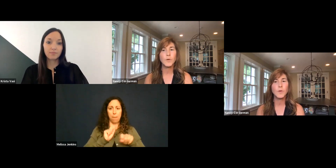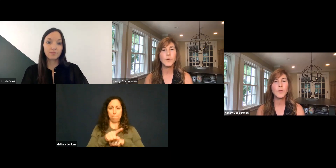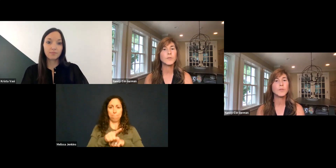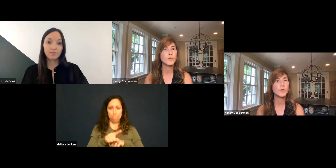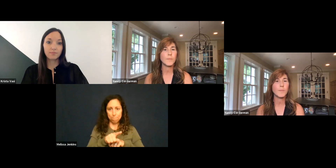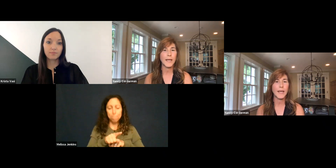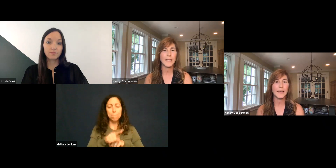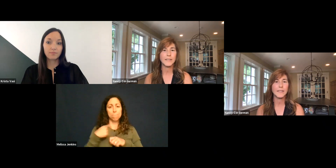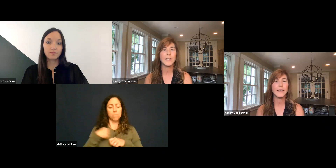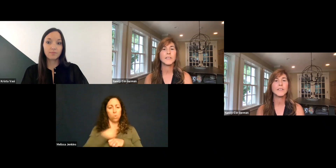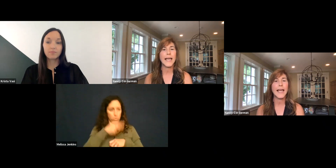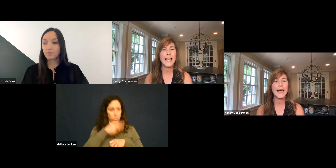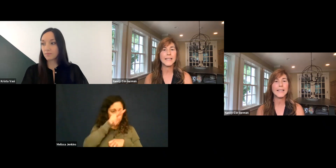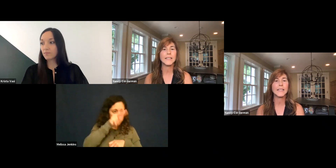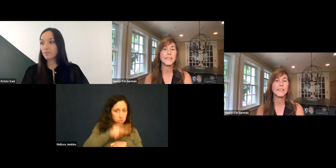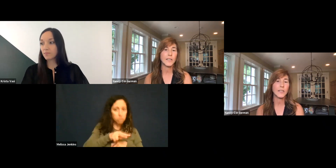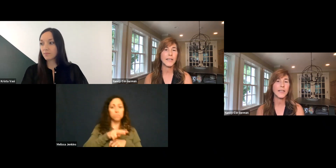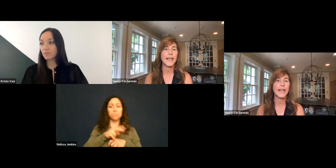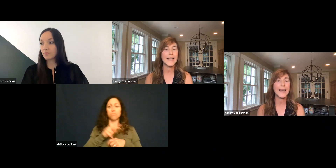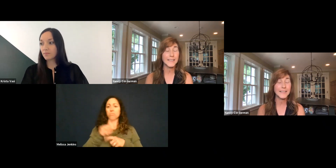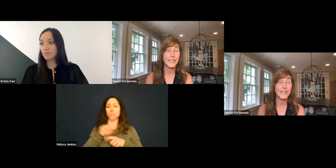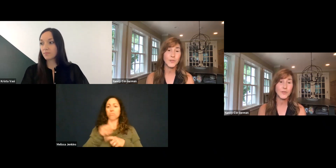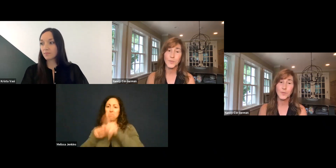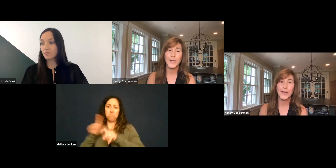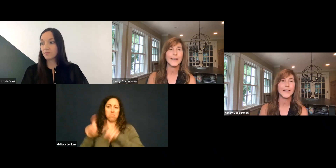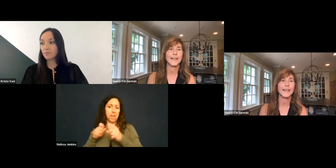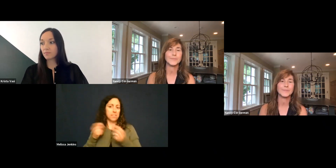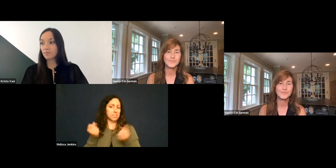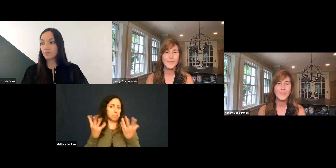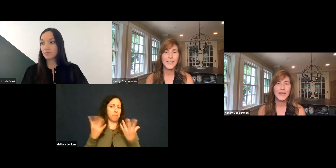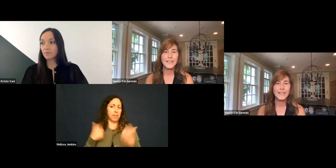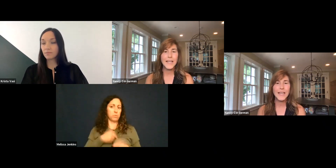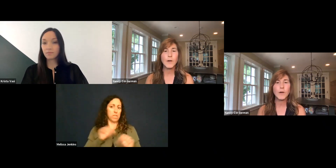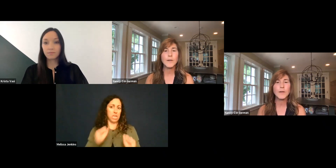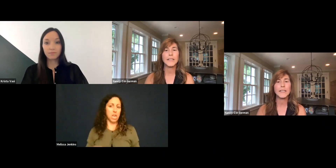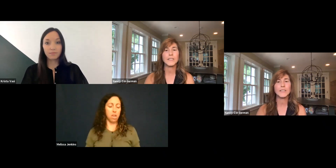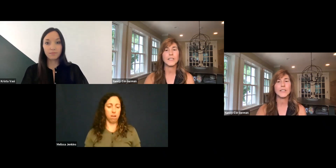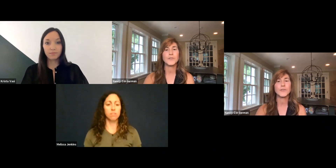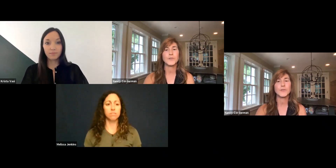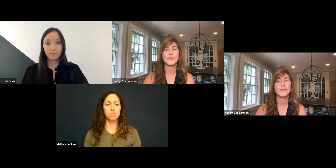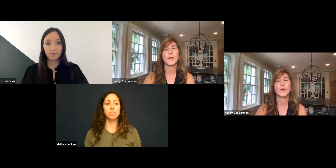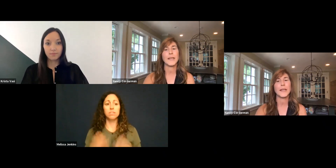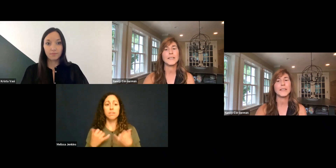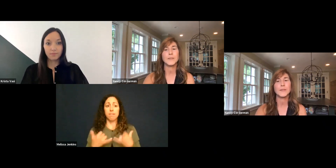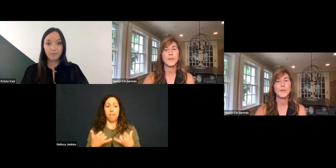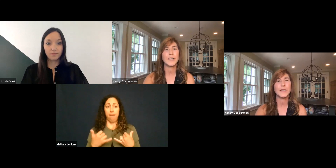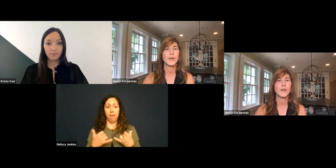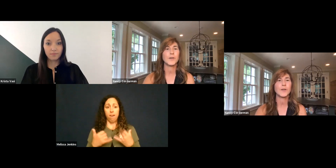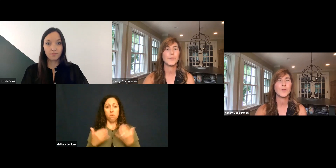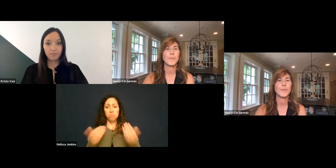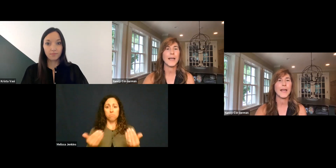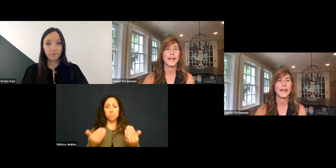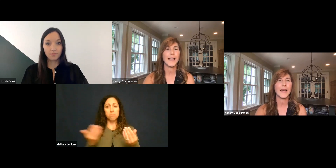We will do our best to ask it to Rebecca. Now I'd like to introduce our main speaker, Rebecca